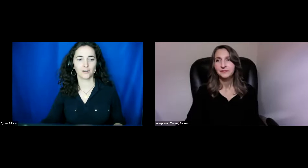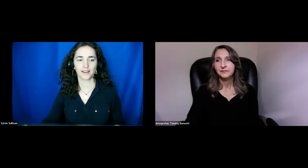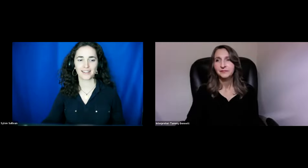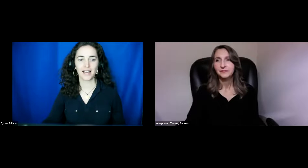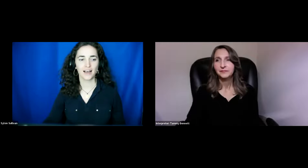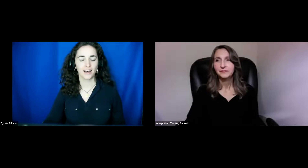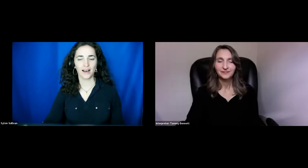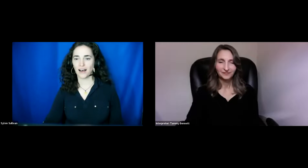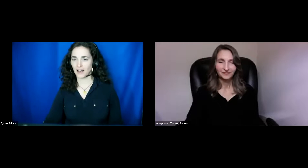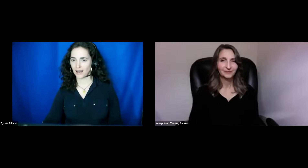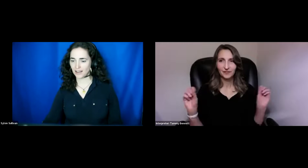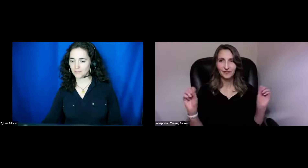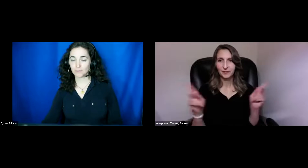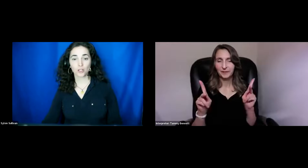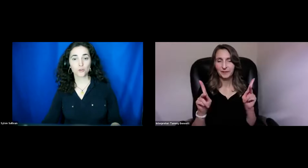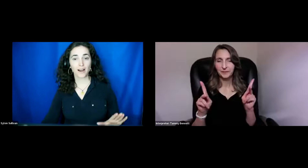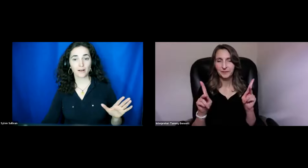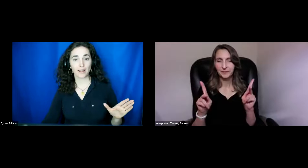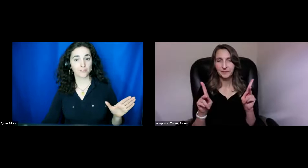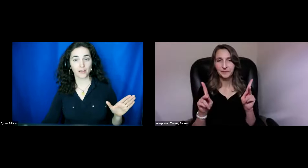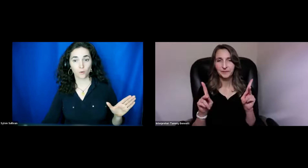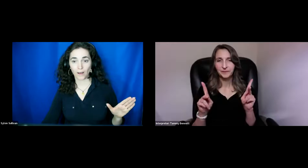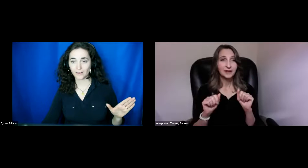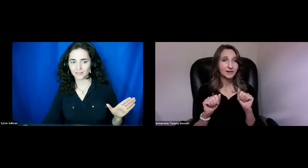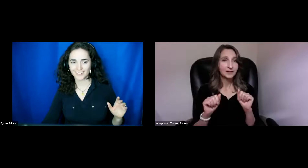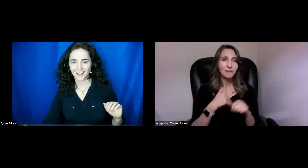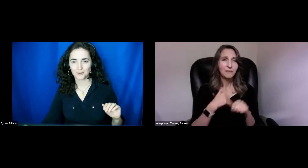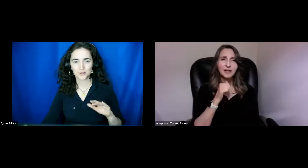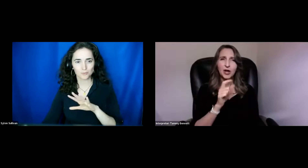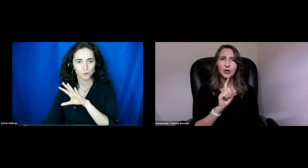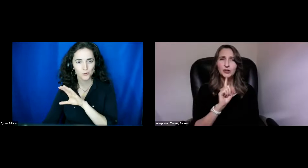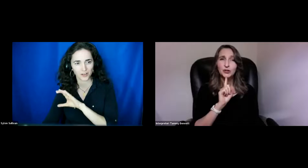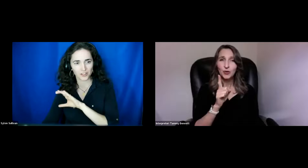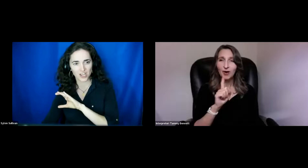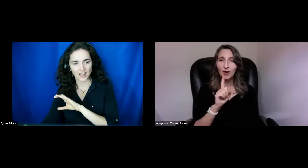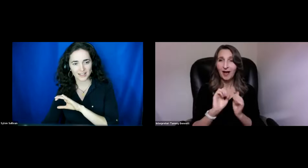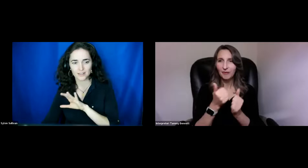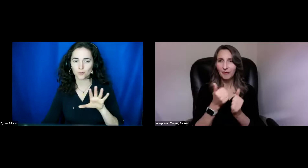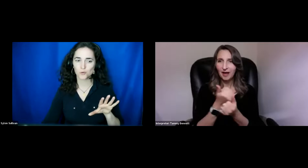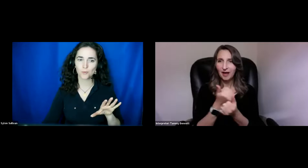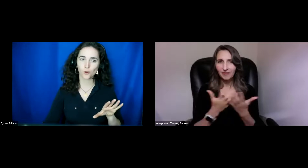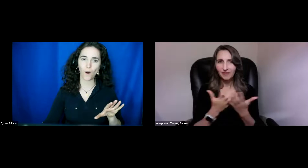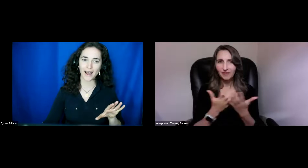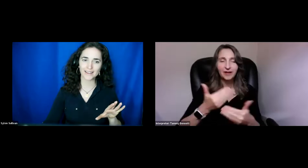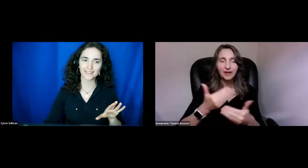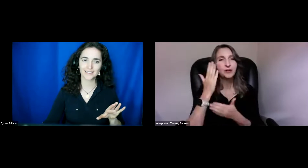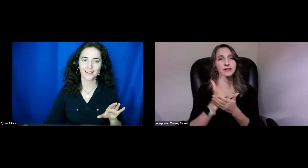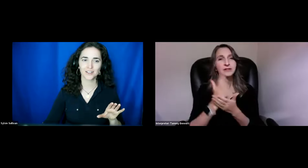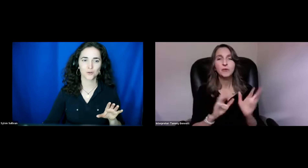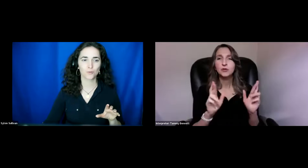Alrighty. I'm not sure how everything went and with some rooms were very chatty, some rooms were more quiet.